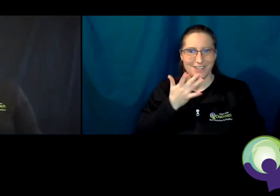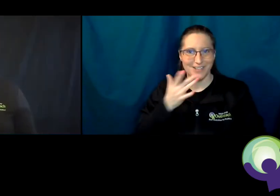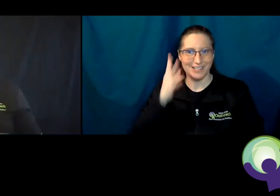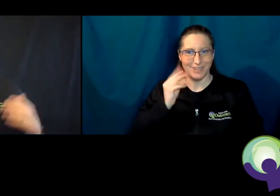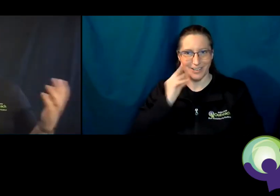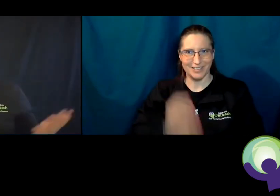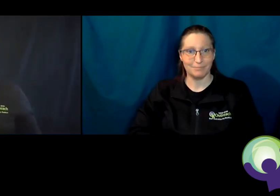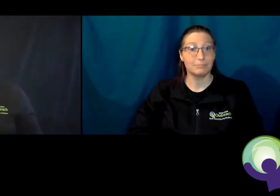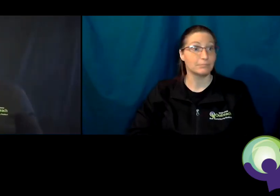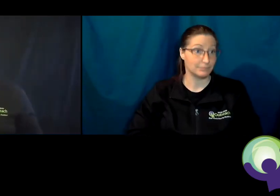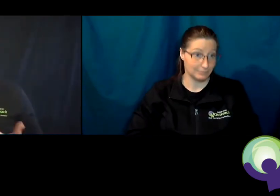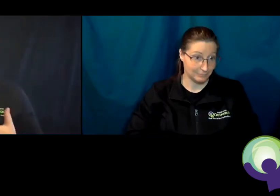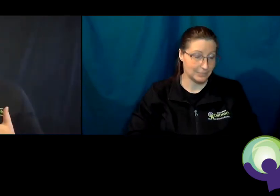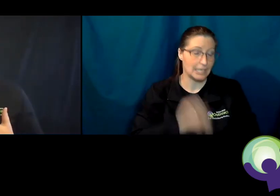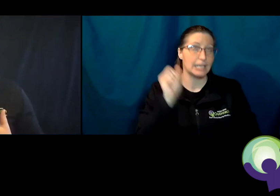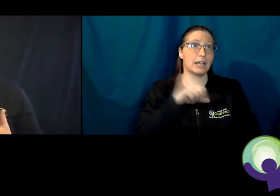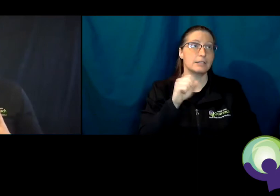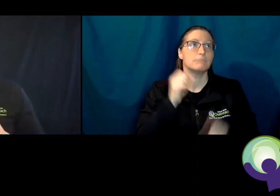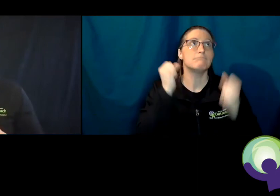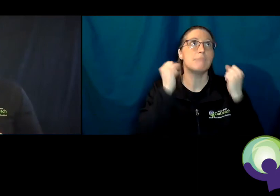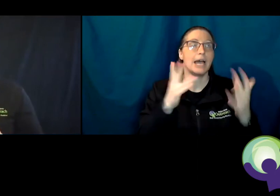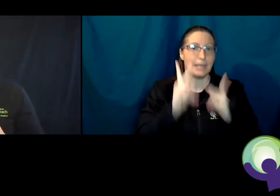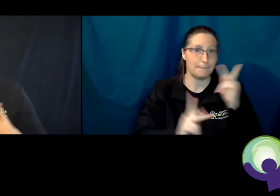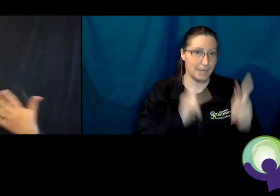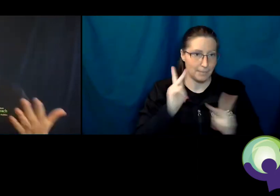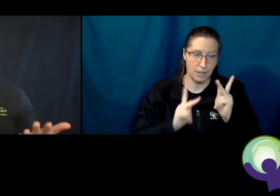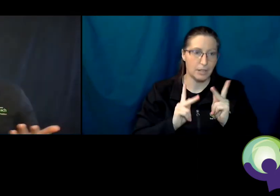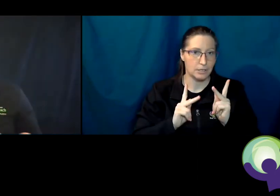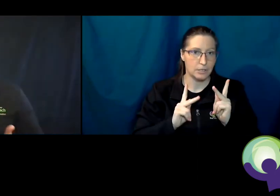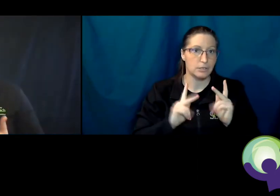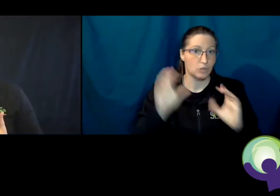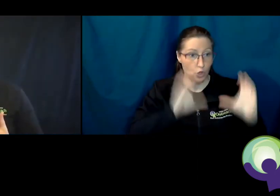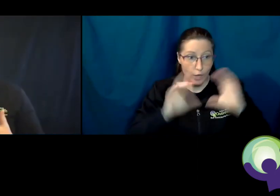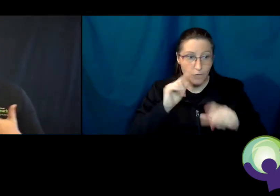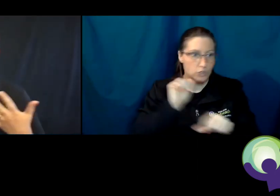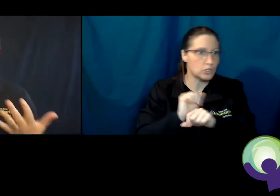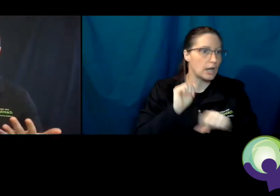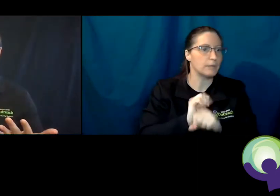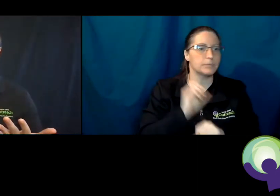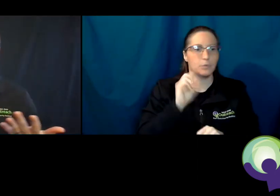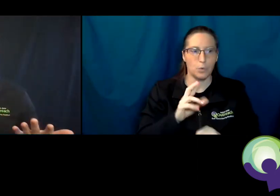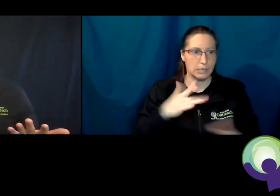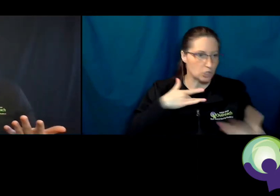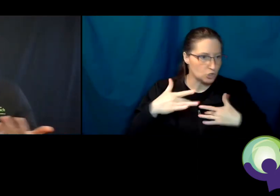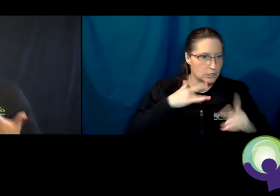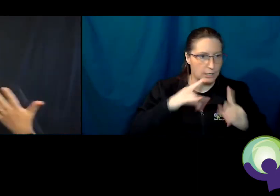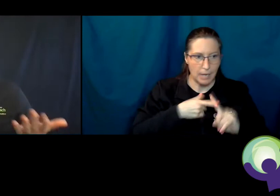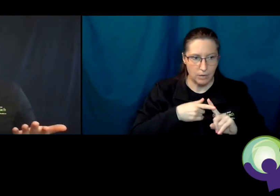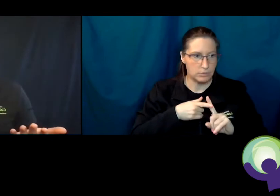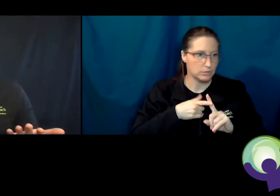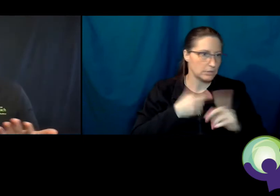Keith: Awesome and yes, so many people were looking for work or concerned about their job and the job